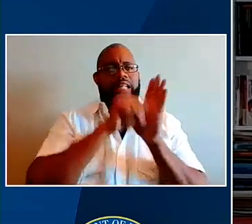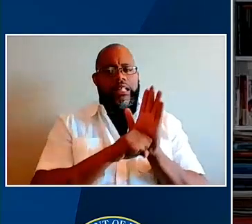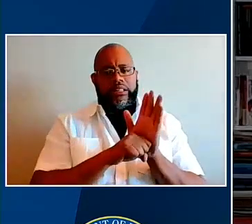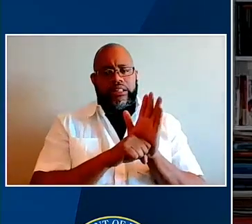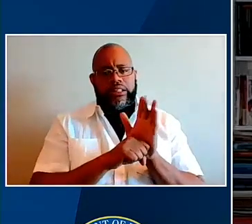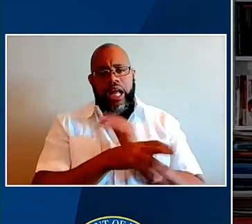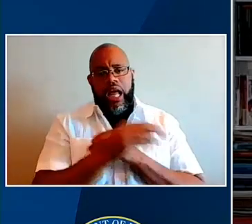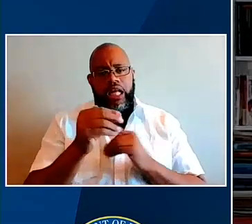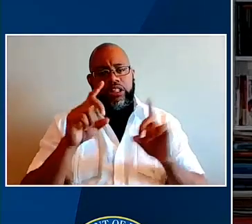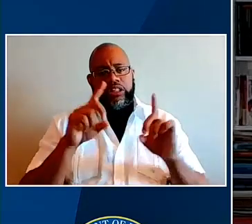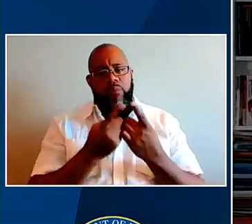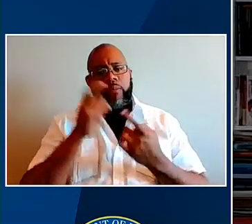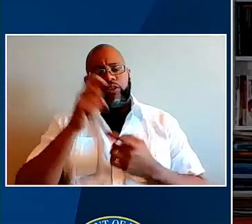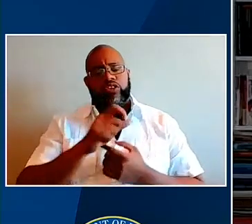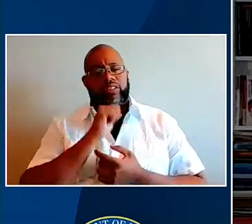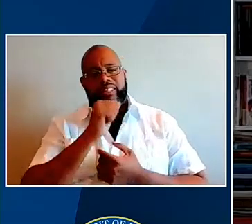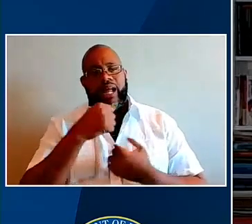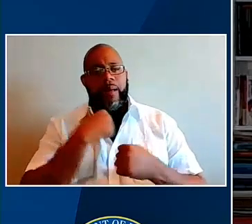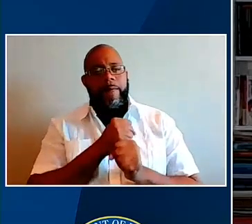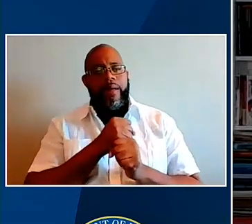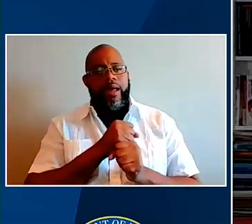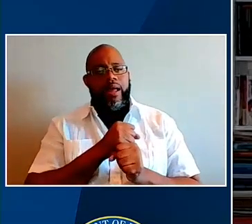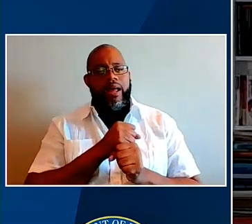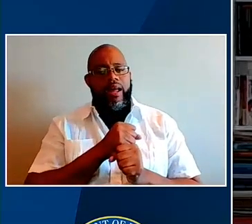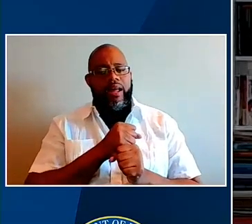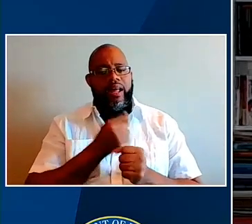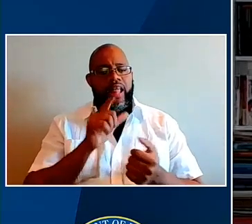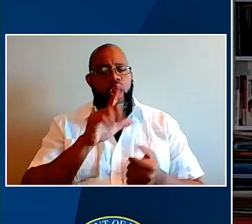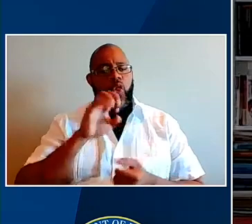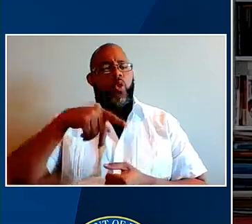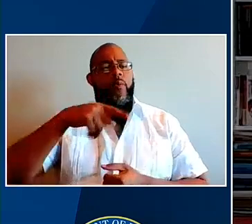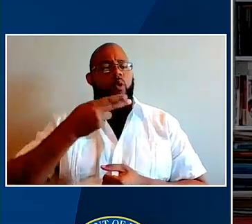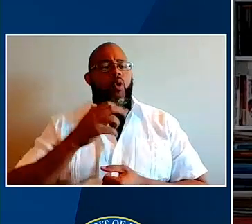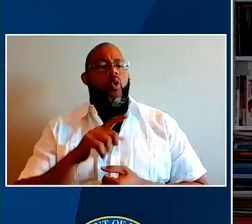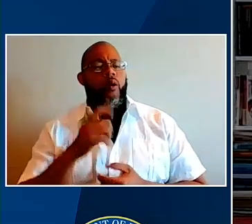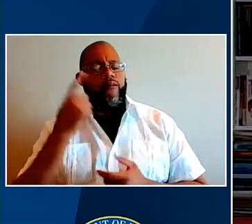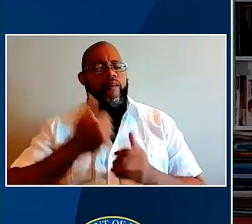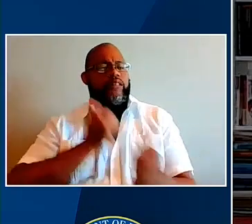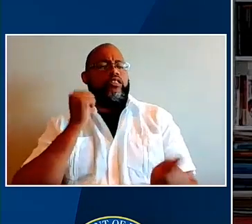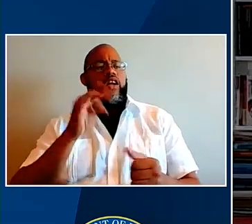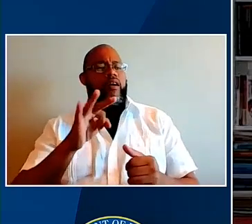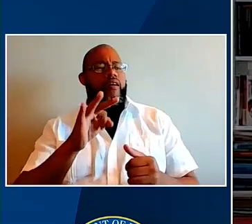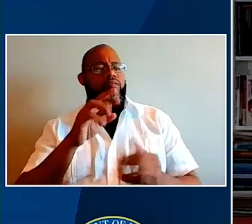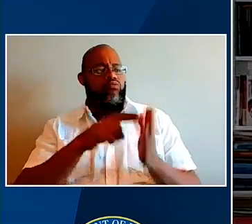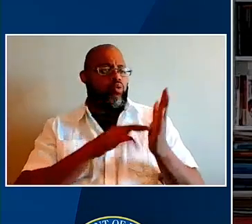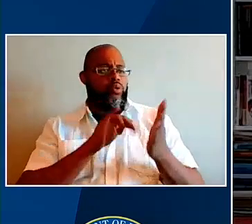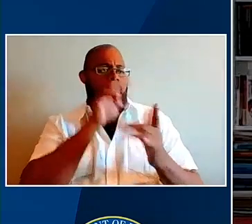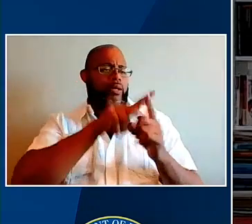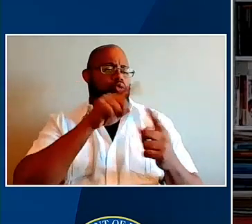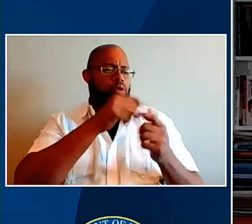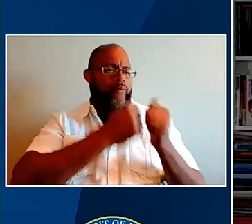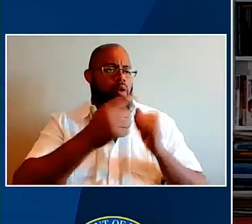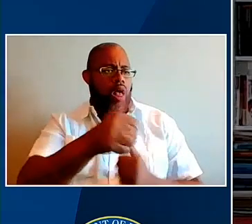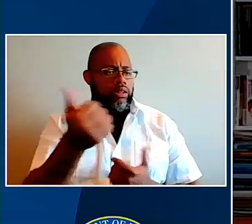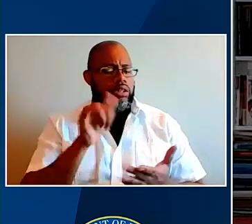Department should not create a back door for evasion of fundamental rules that apply to everybody else. This is a matter of leveling the playing